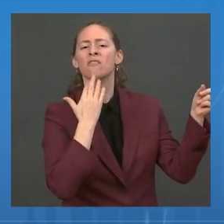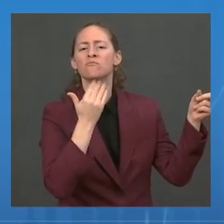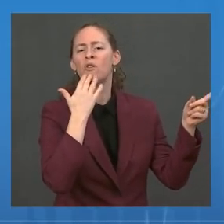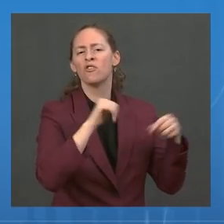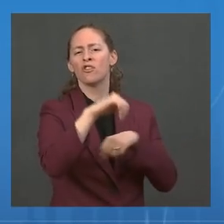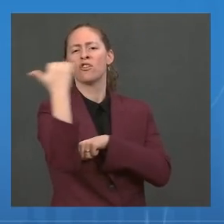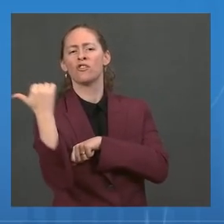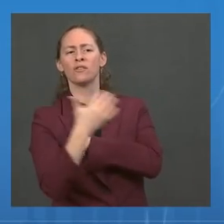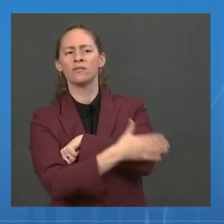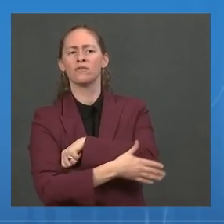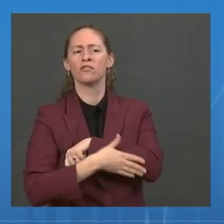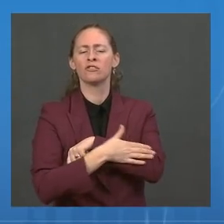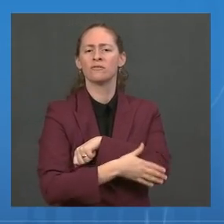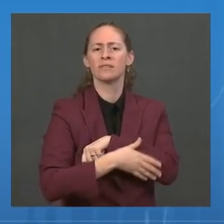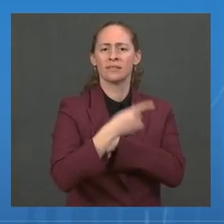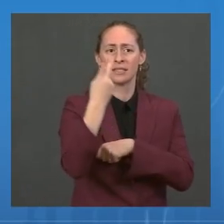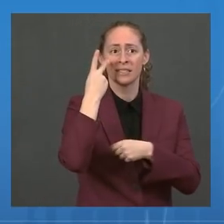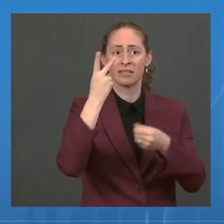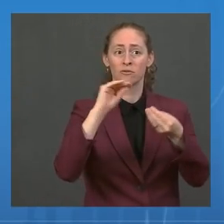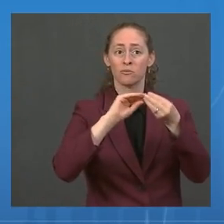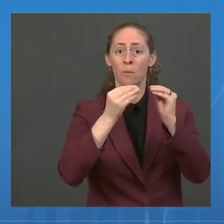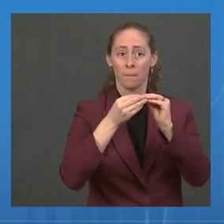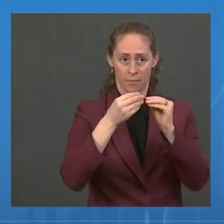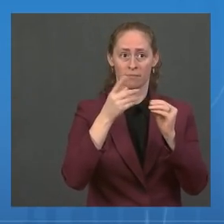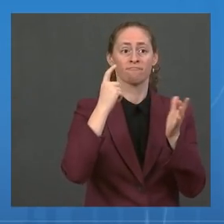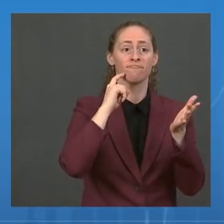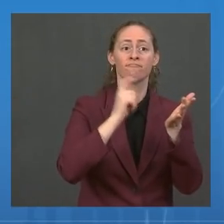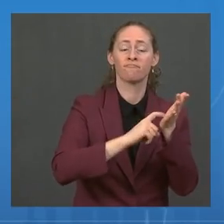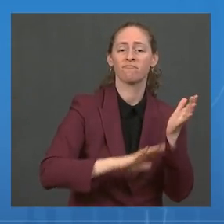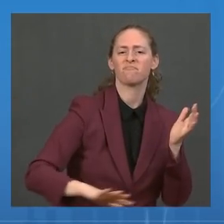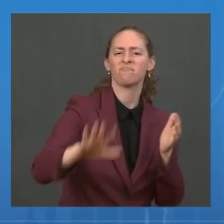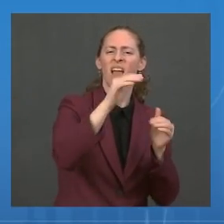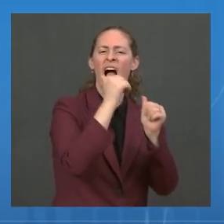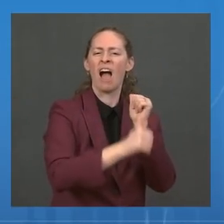100,000 population as of a couple of days ago: